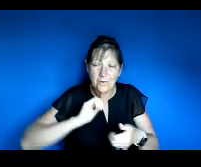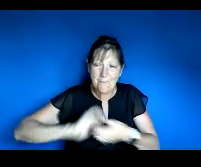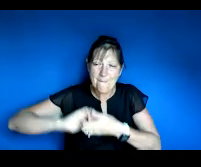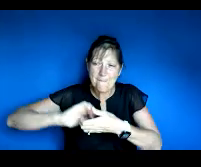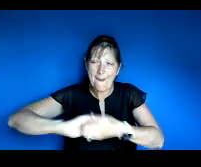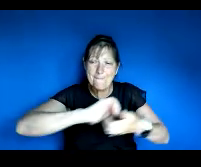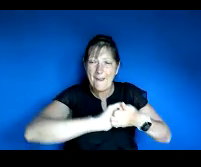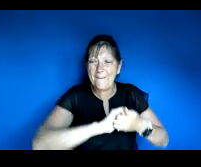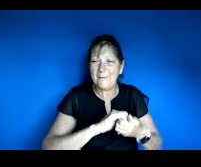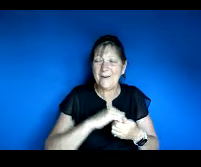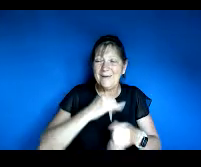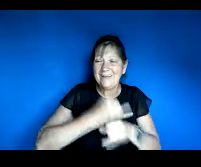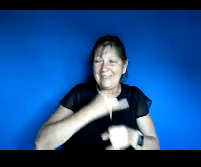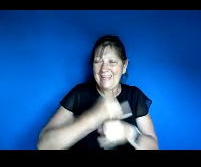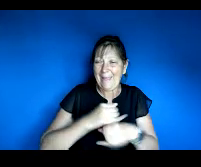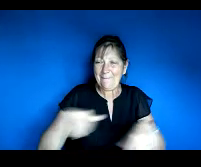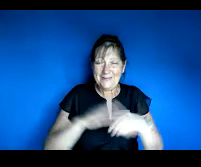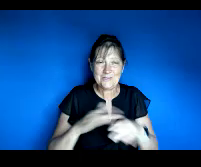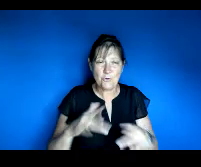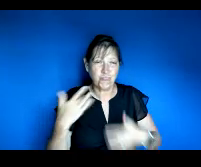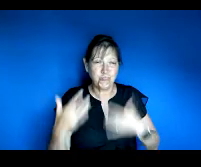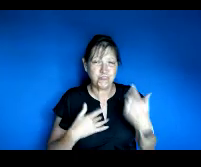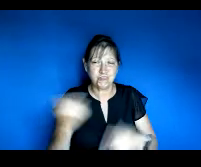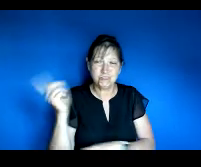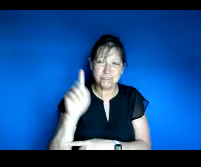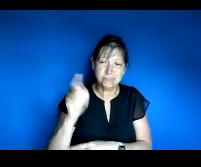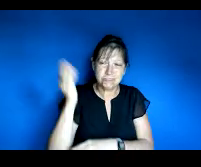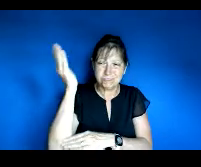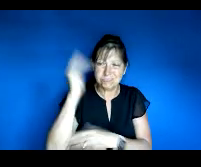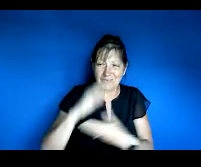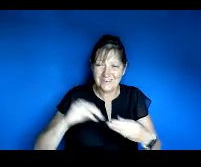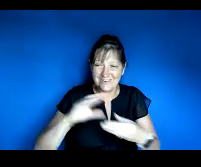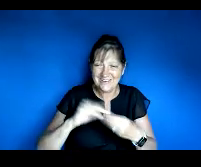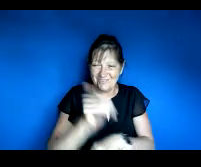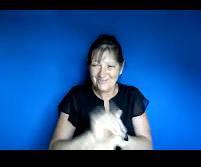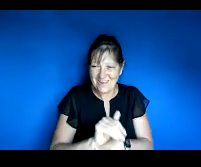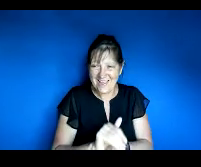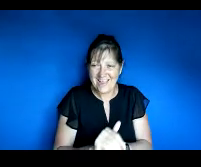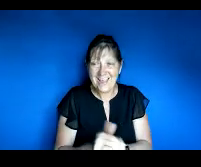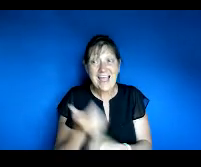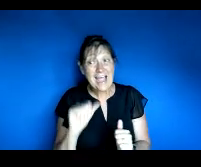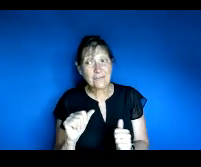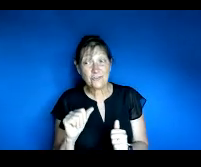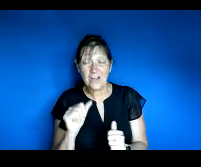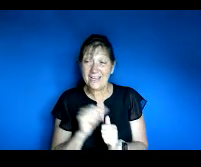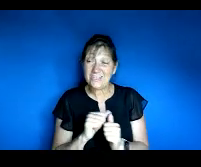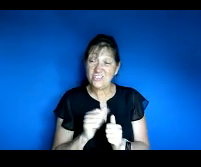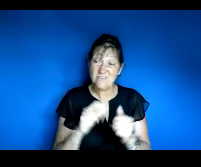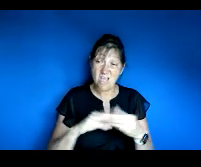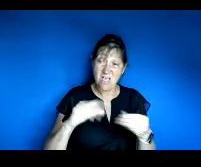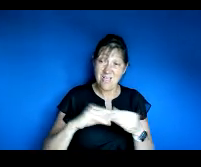So I'm very excited to be here with you tonight. I will attempt to not be super wordy, so that we leave enough time